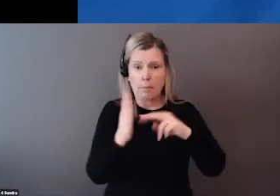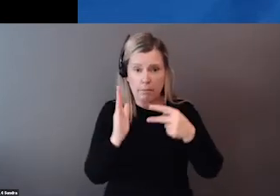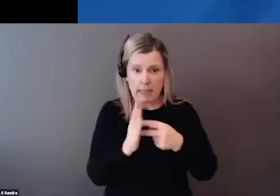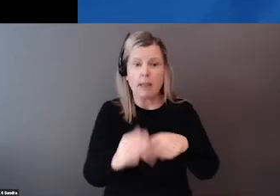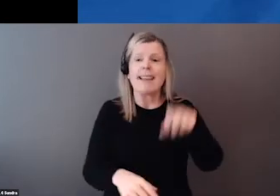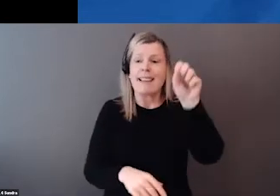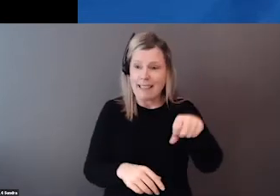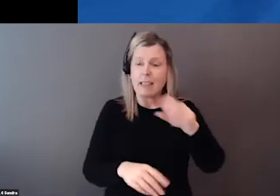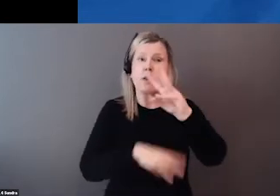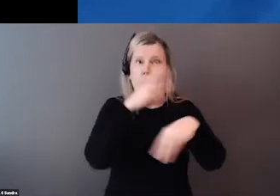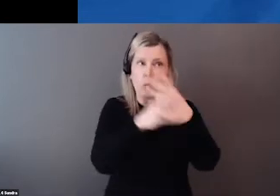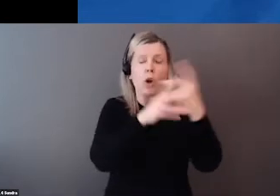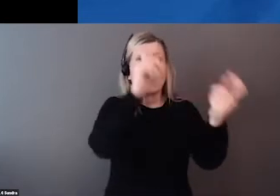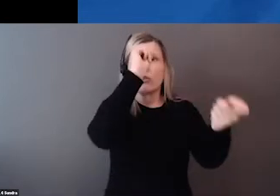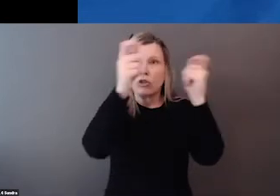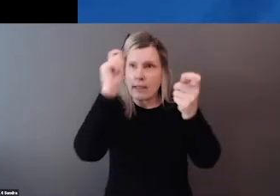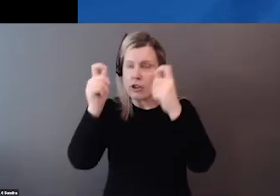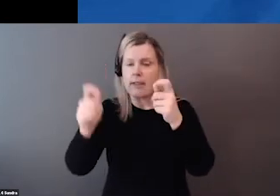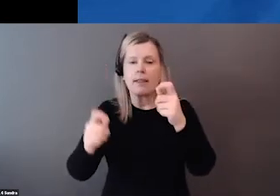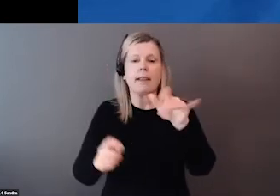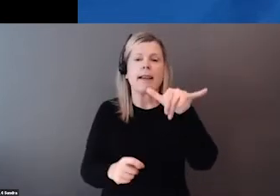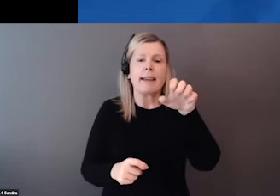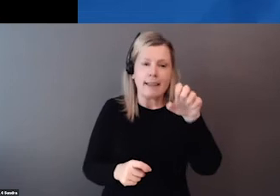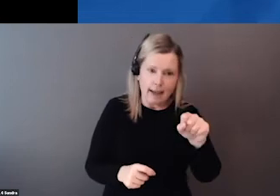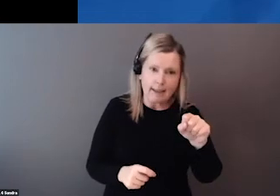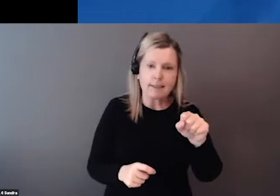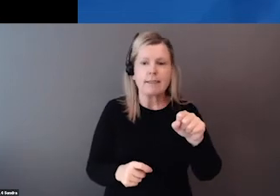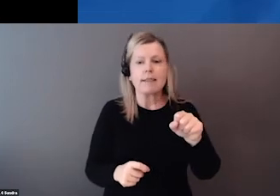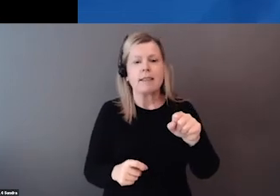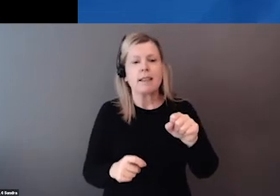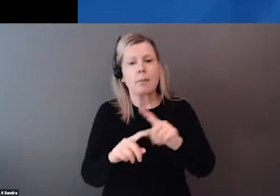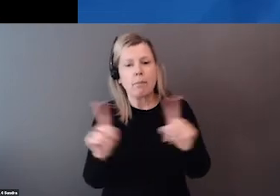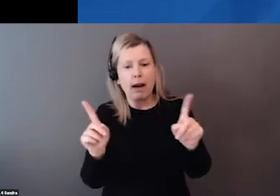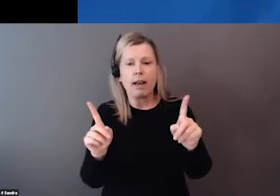And they said, I think it goes back to that paradigm around disability that we can't seem to break out of.